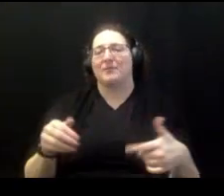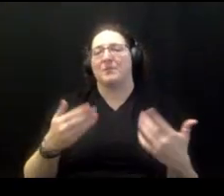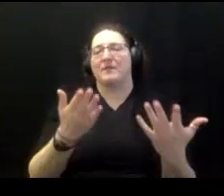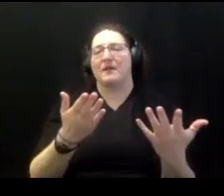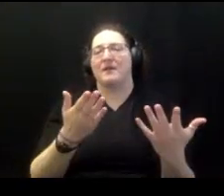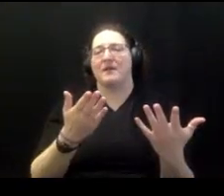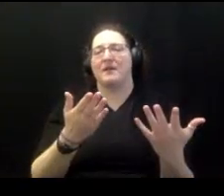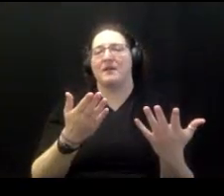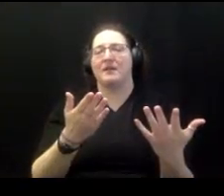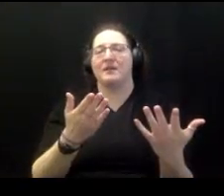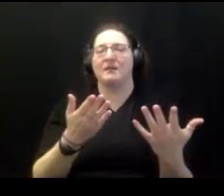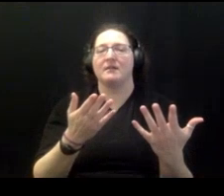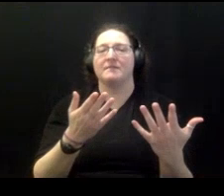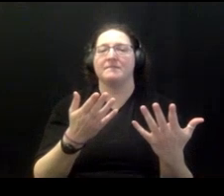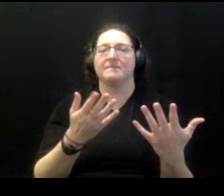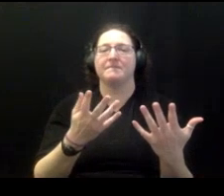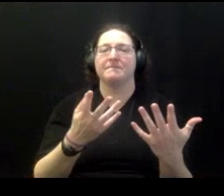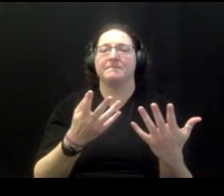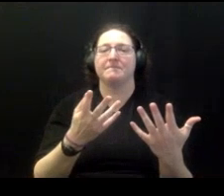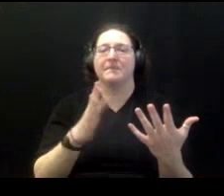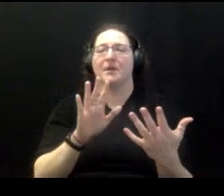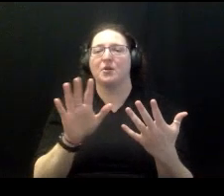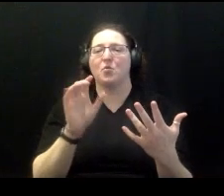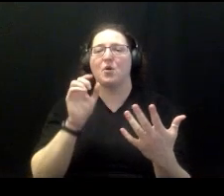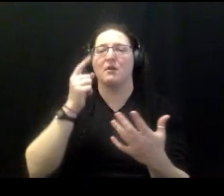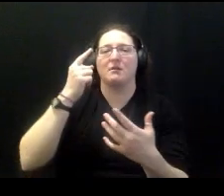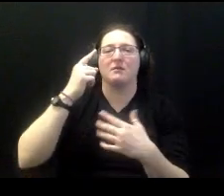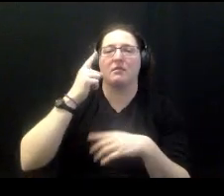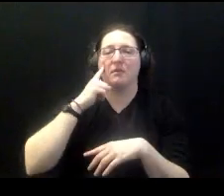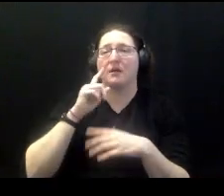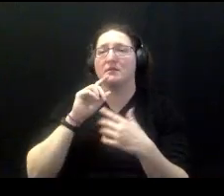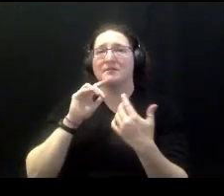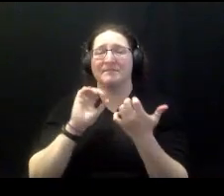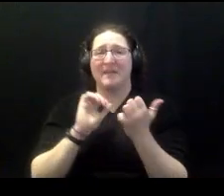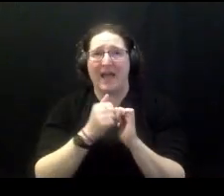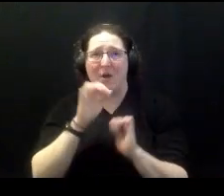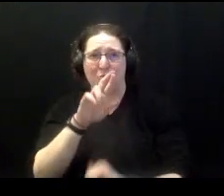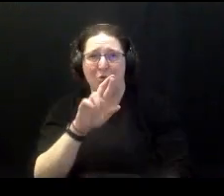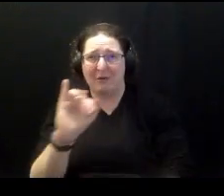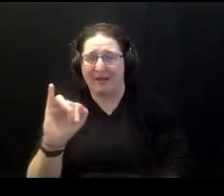how prepared you feel Rhode Island is to respond to these threats and hazards that will factor